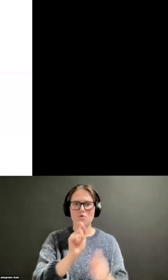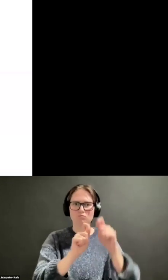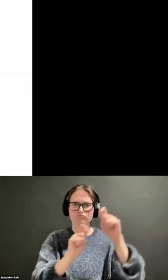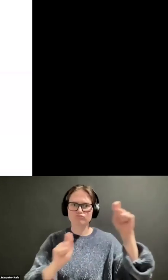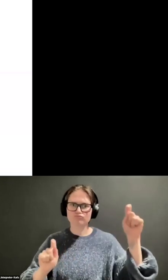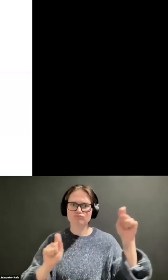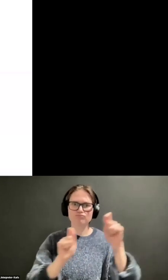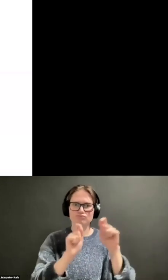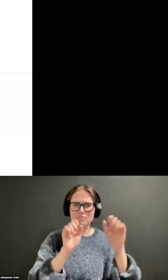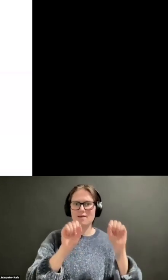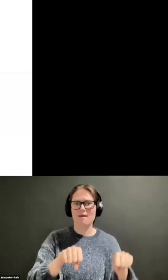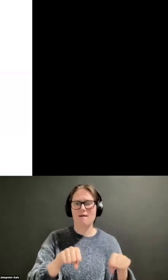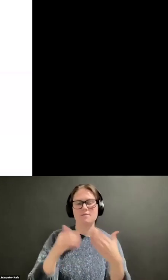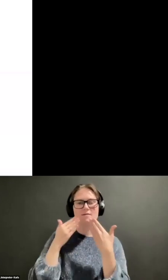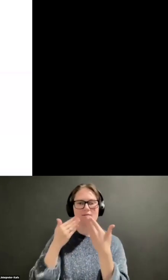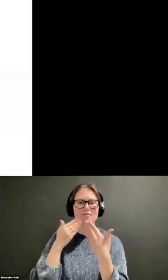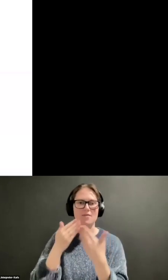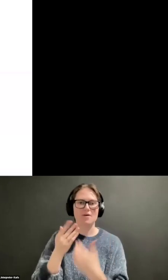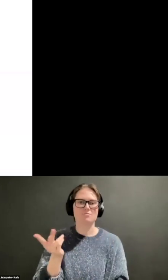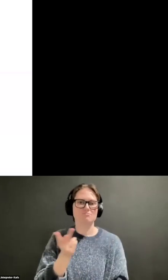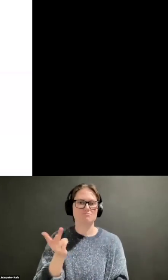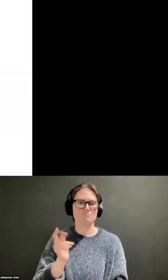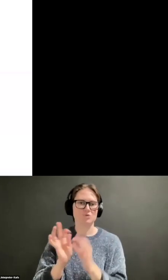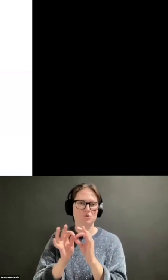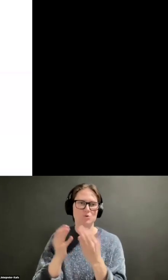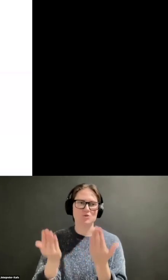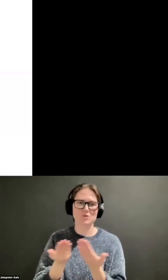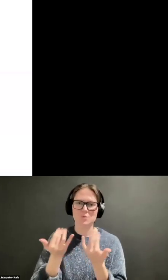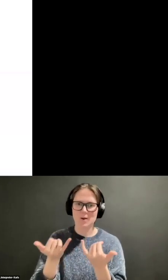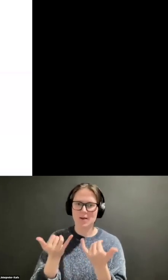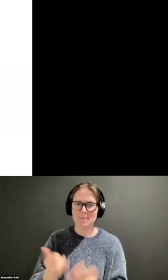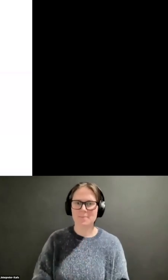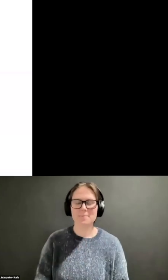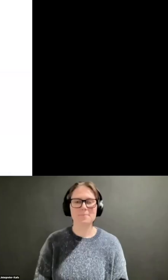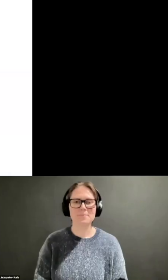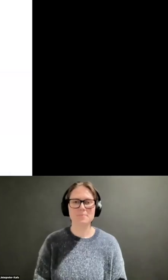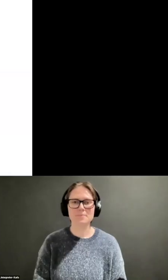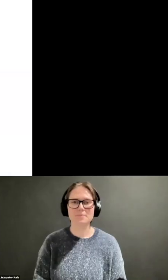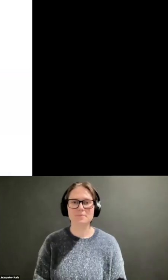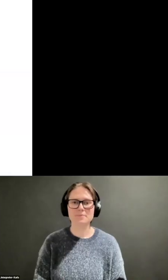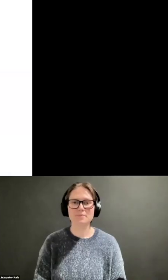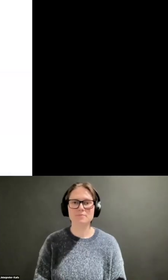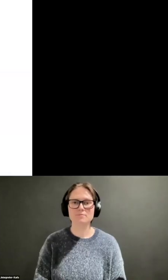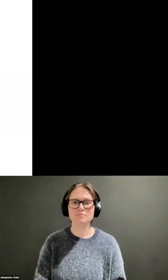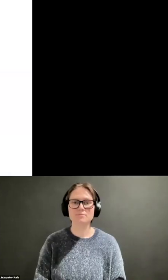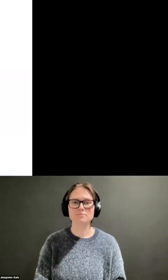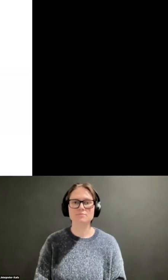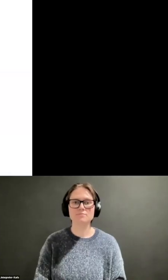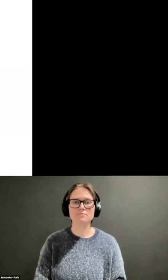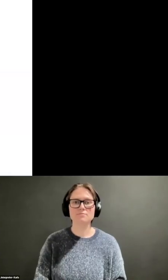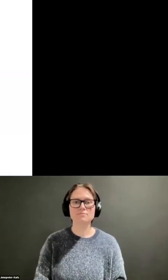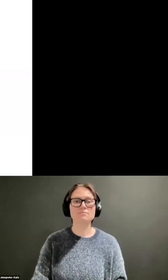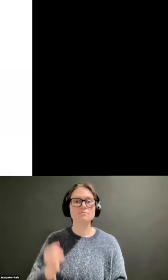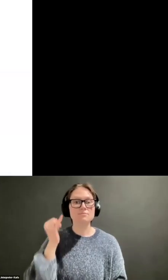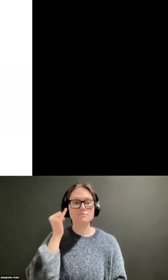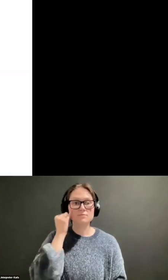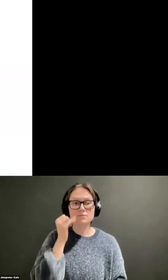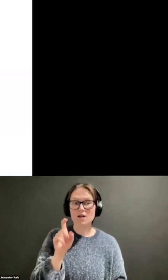both of our interpreters who are here today. If you need interpretation and you're on your phone,